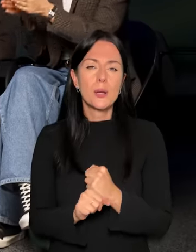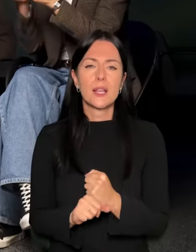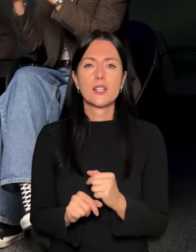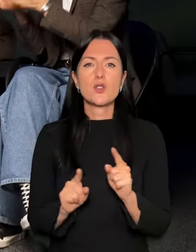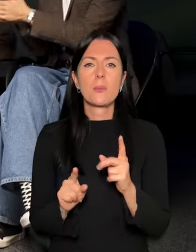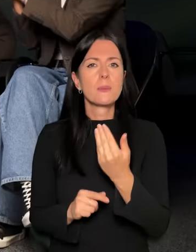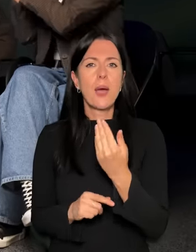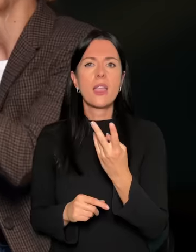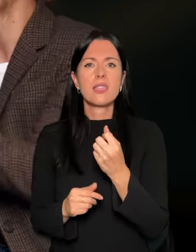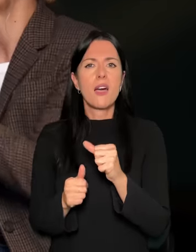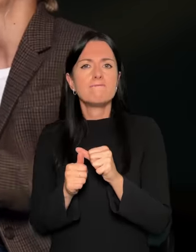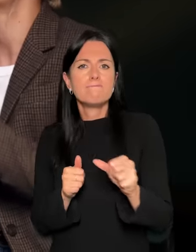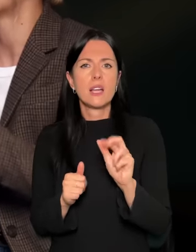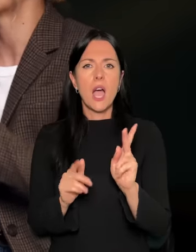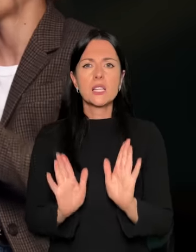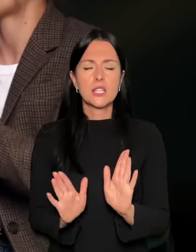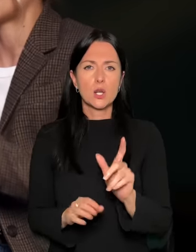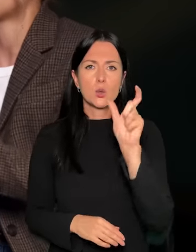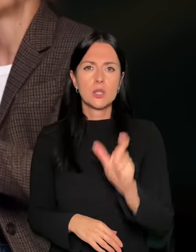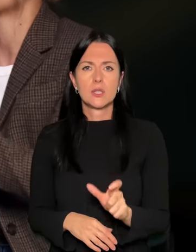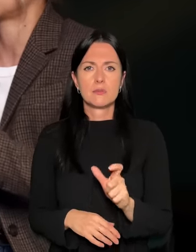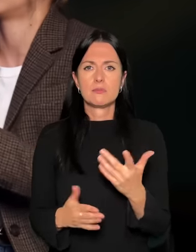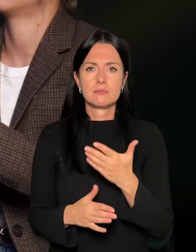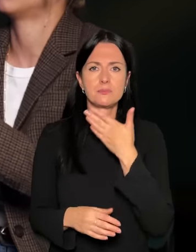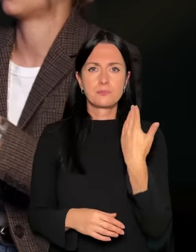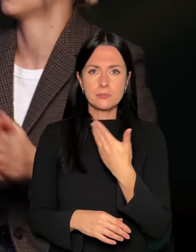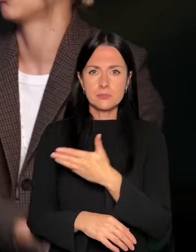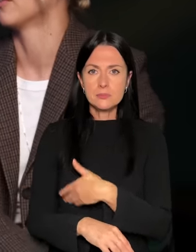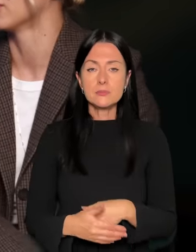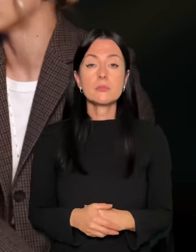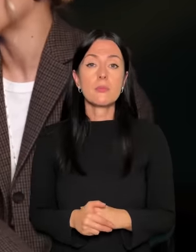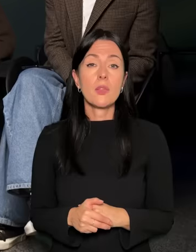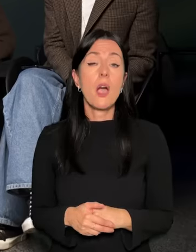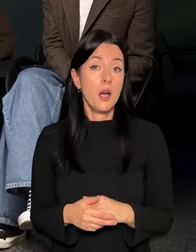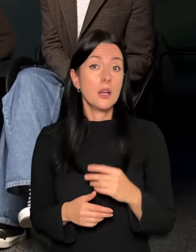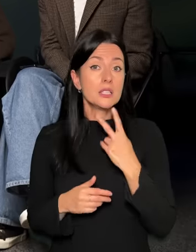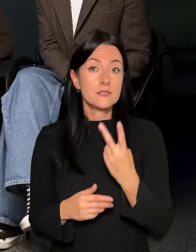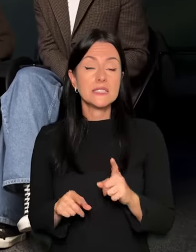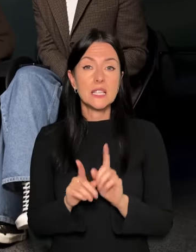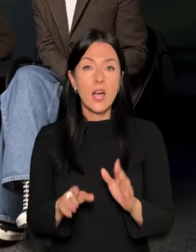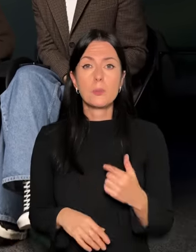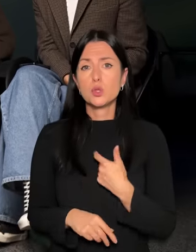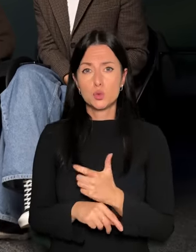to do to avoid singling you out as just a person with a missing left hand. Well, you know, yes and